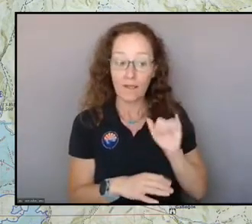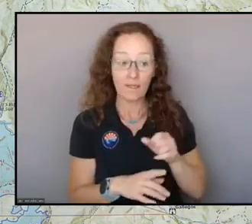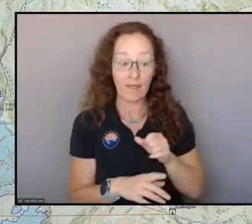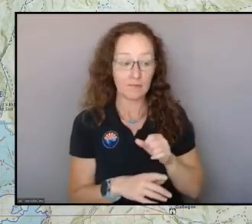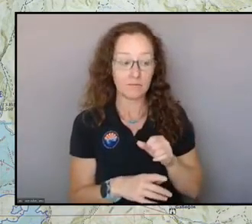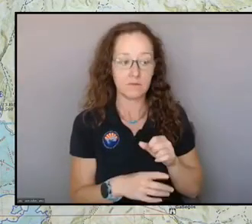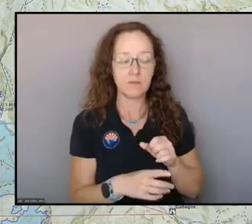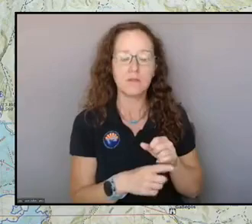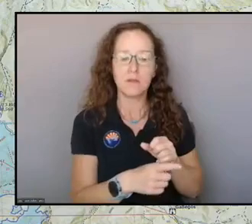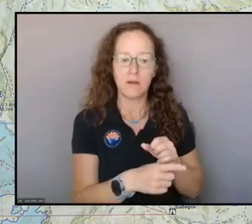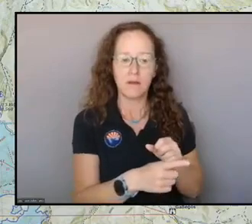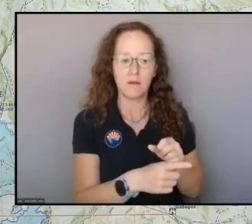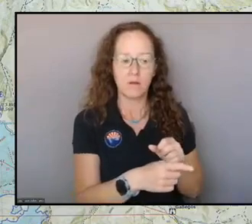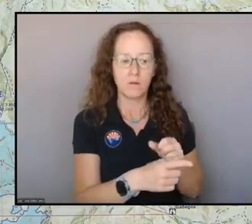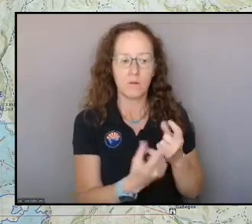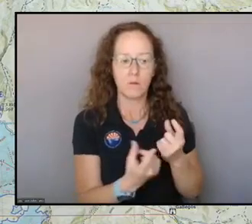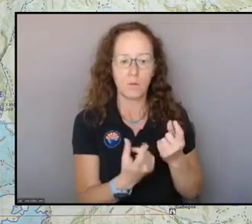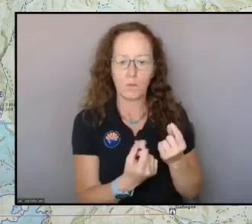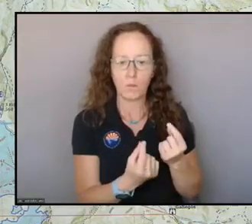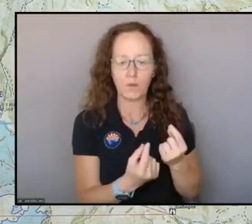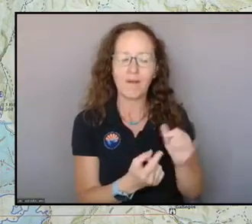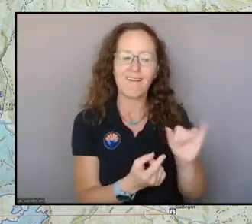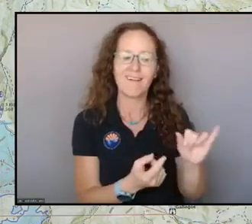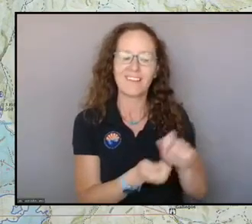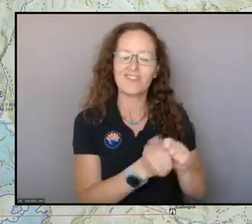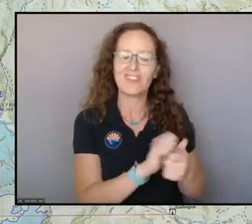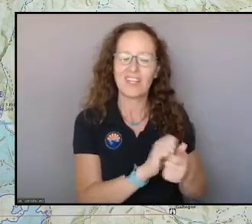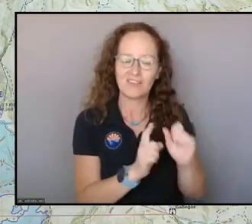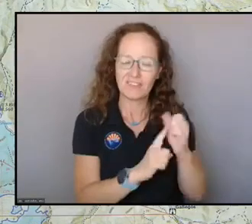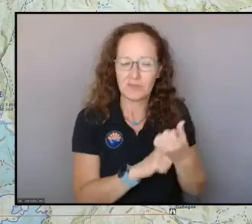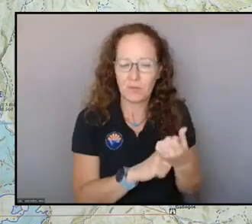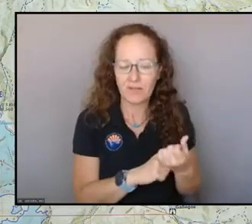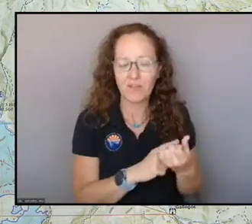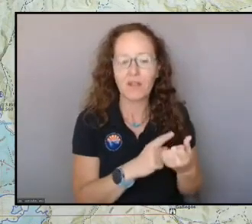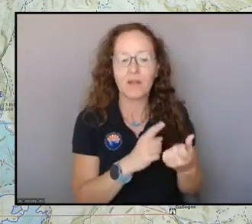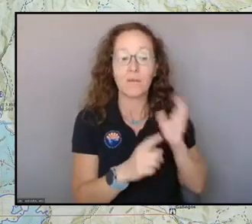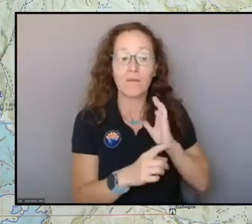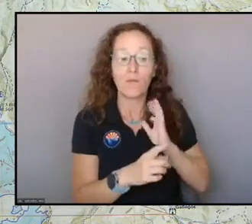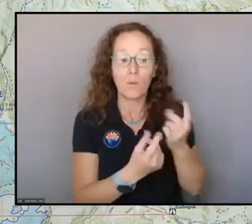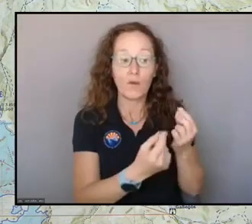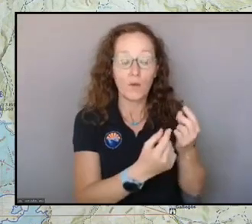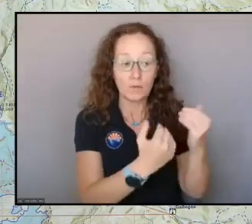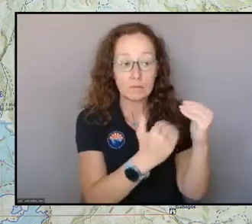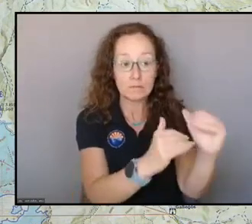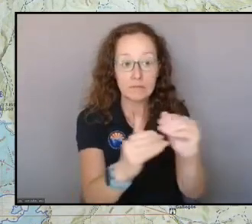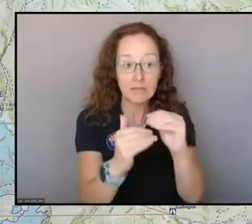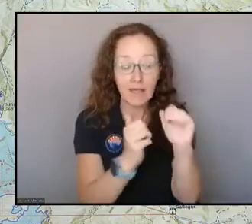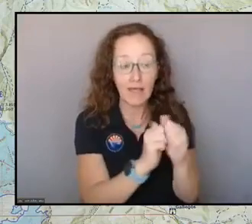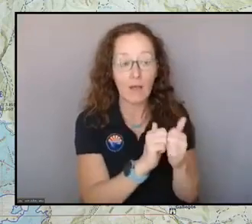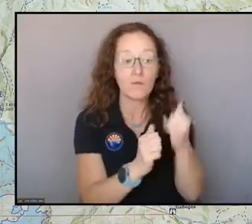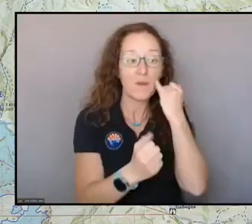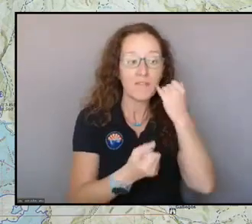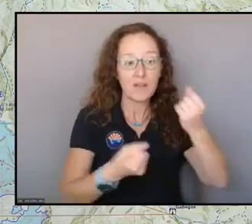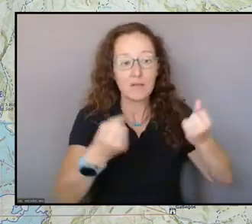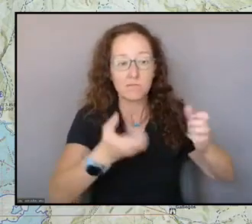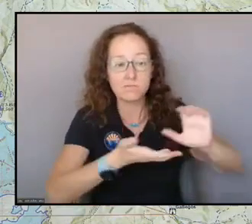MITIGATIONS IN PLACE. OUR MITIGATIONS WERE THAT EACH ONE OF THESE GROUPS OF HEAVY EQUIPMENT IS WORKING TO